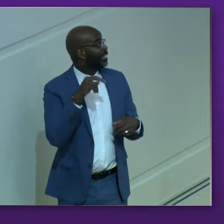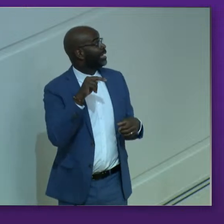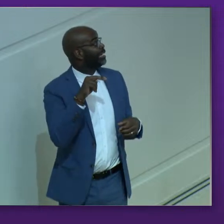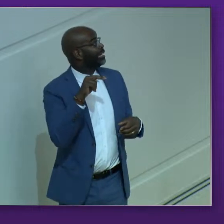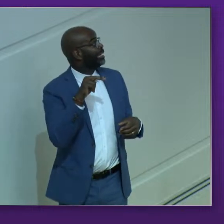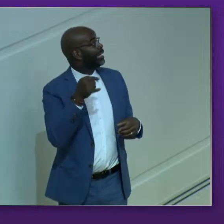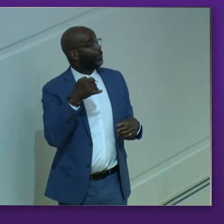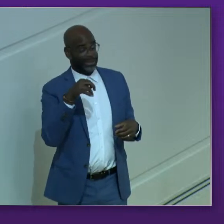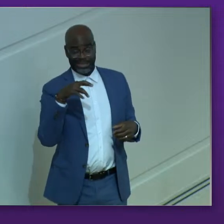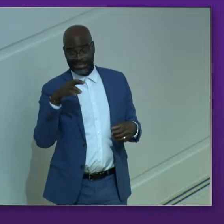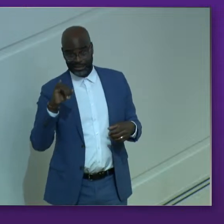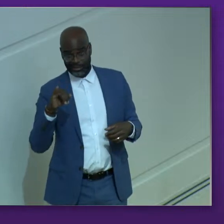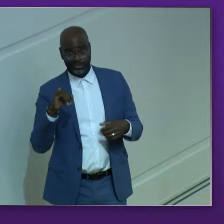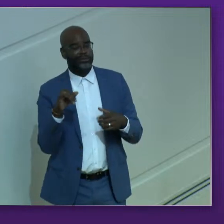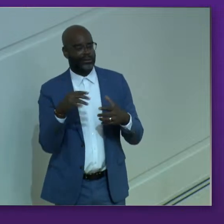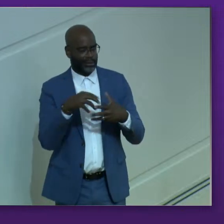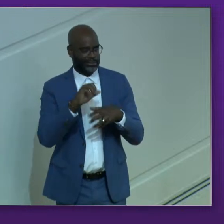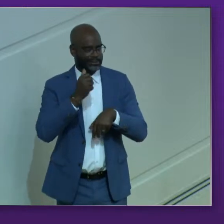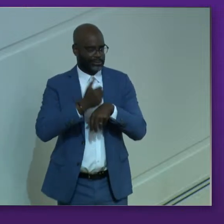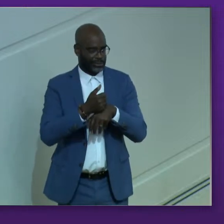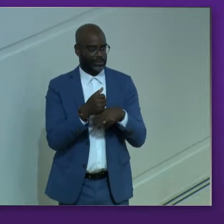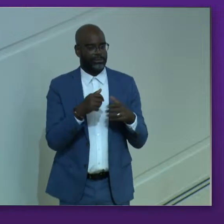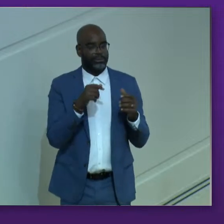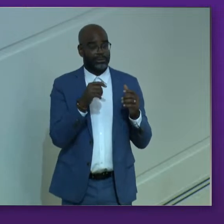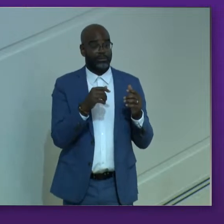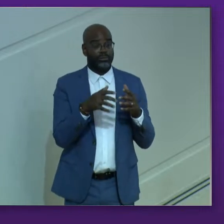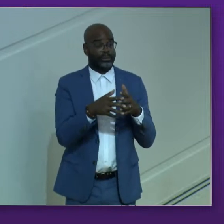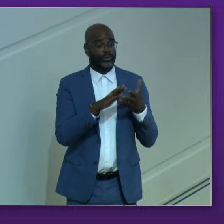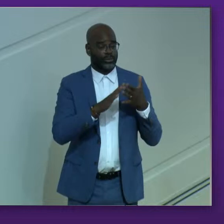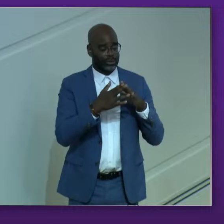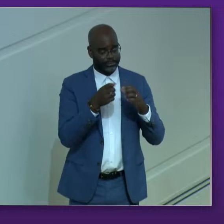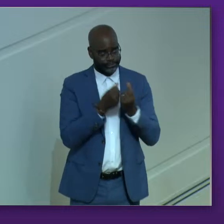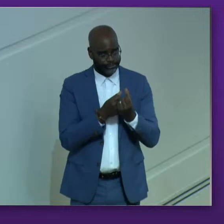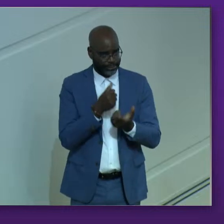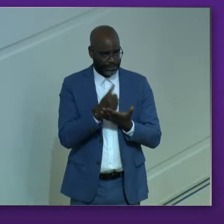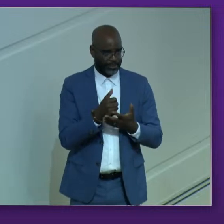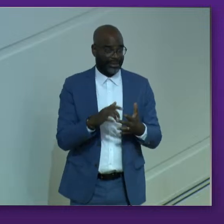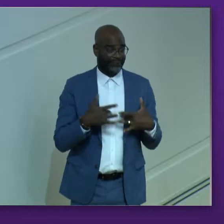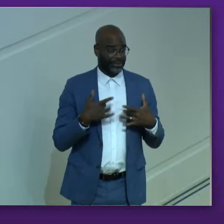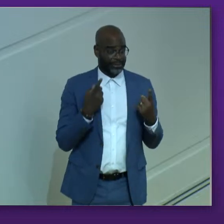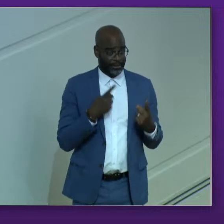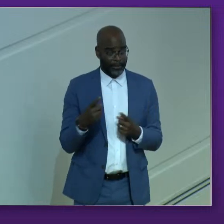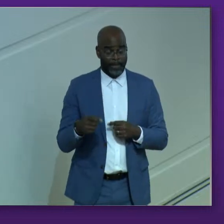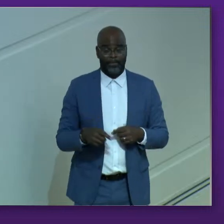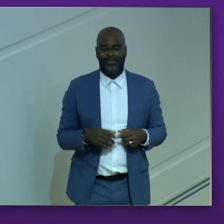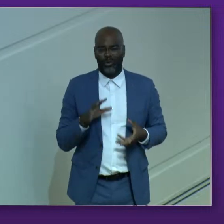LATIN ASIANFUSION EVENT LAST FALL. CELEBRATING OUR DUAL DESIGNATION AS A HISPANIC